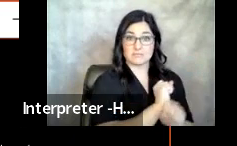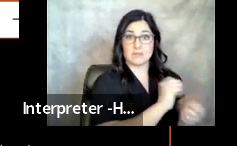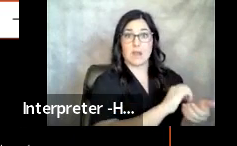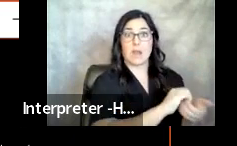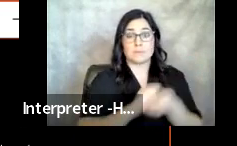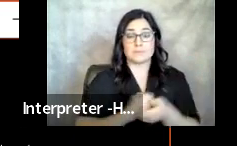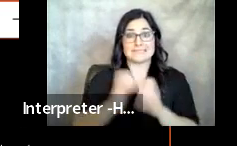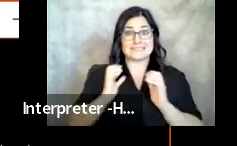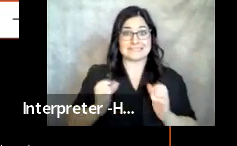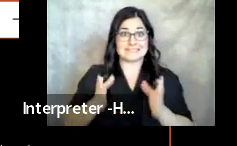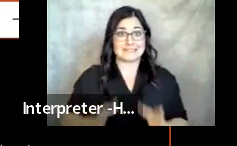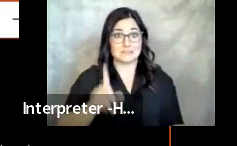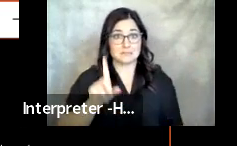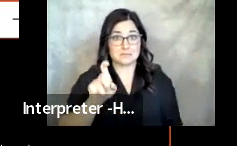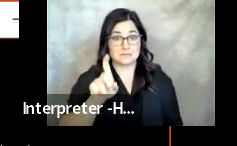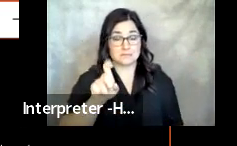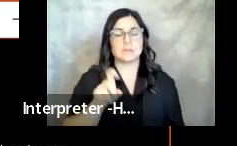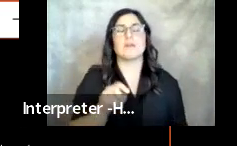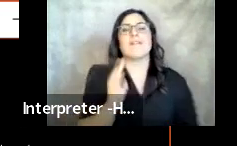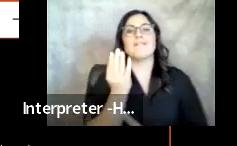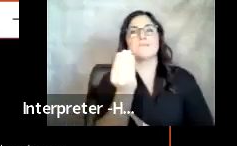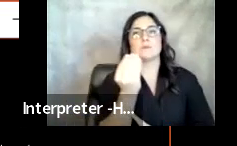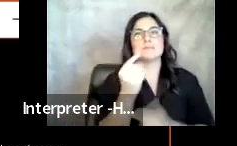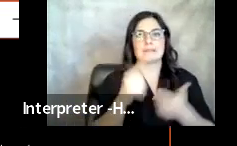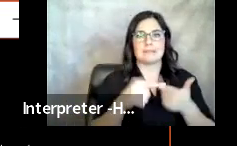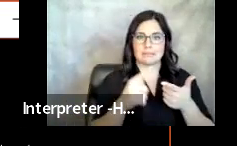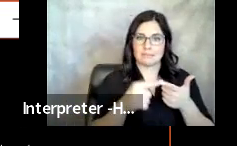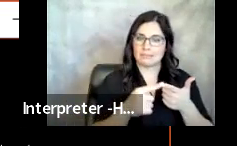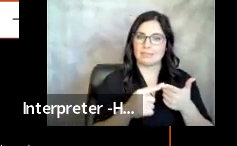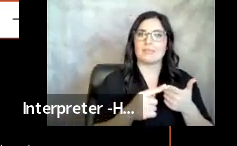Well, the 14th Amendment. Settles that question once and for all.